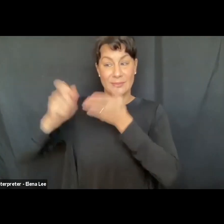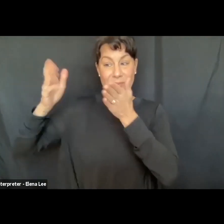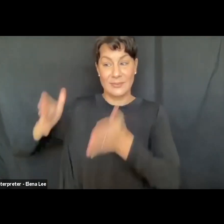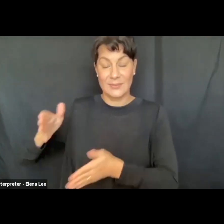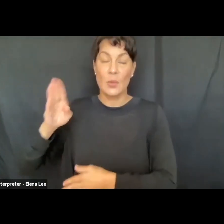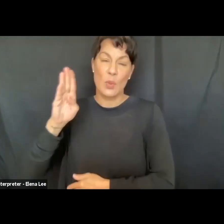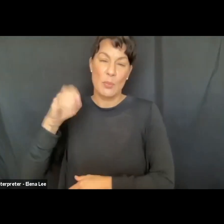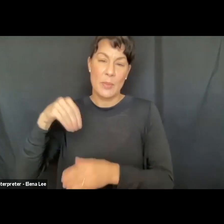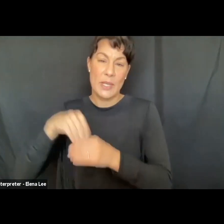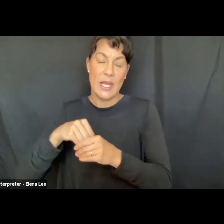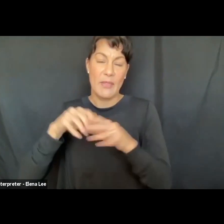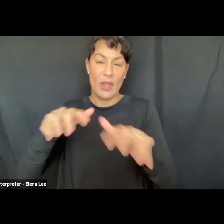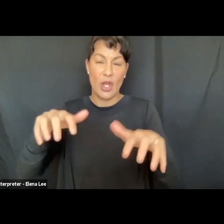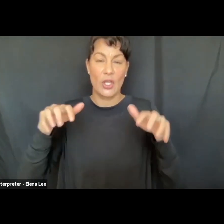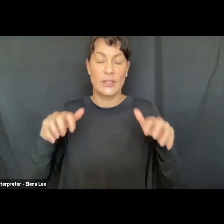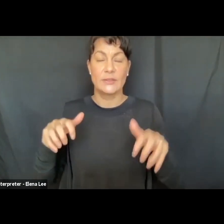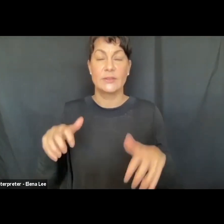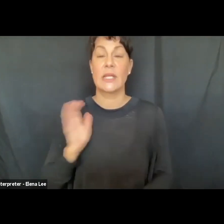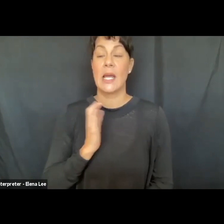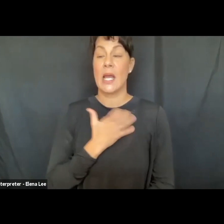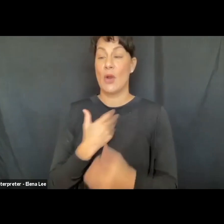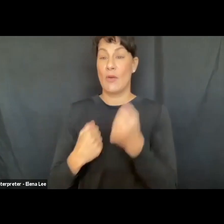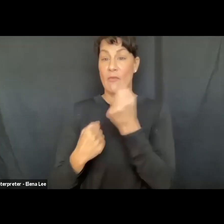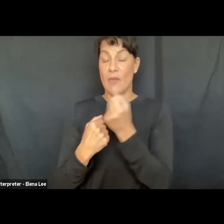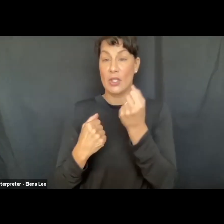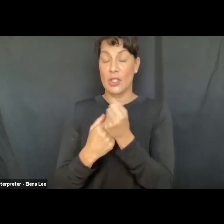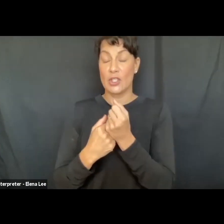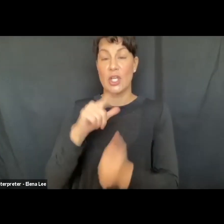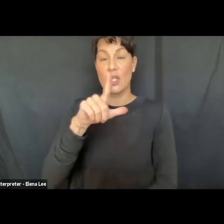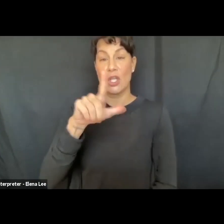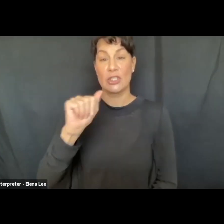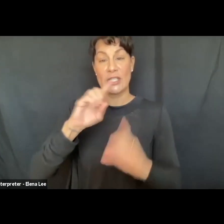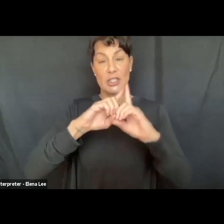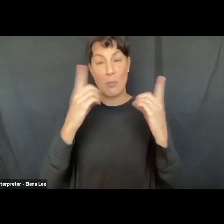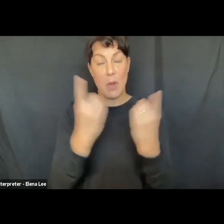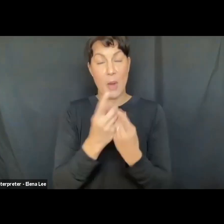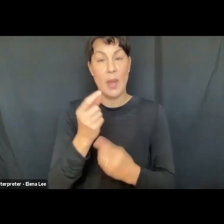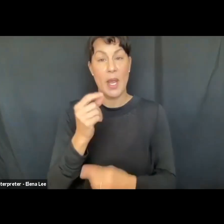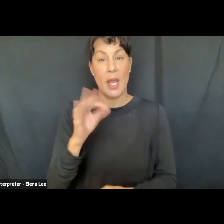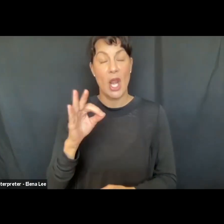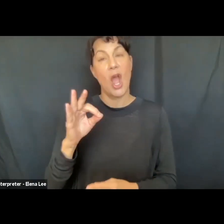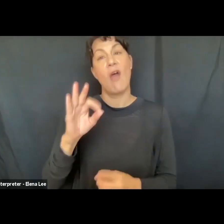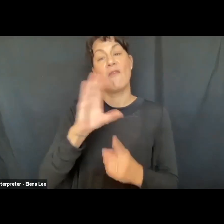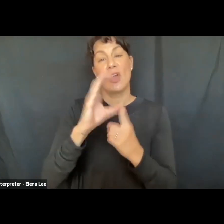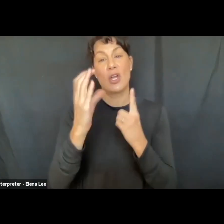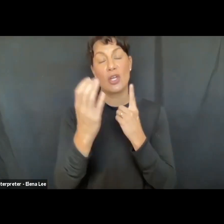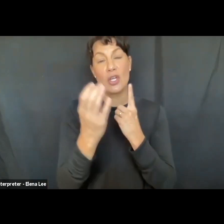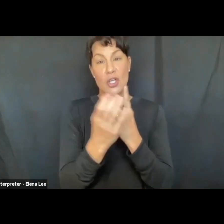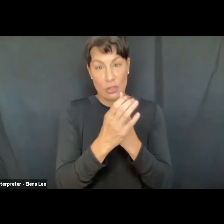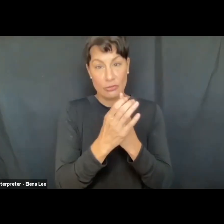the Los Angeles Department of Cultural Affairs, the Jonathan Logan Family Foundation,